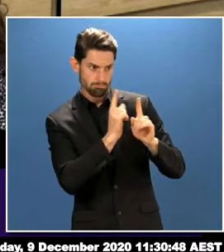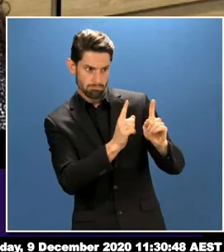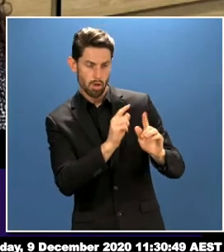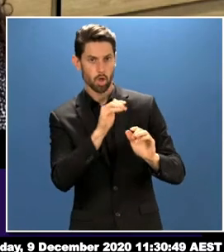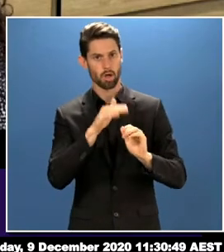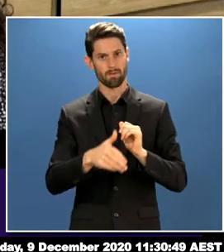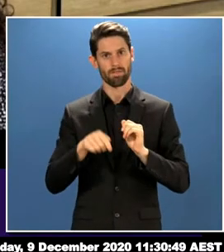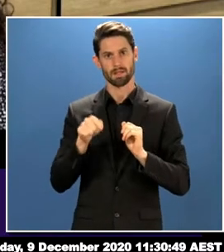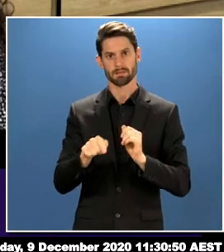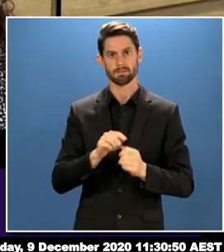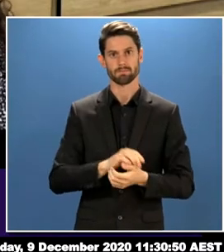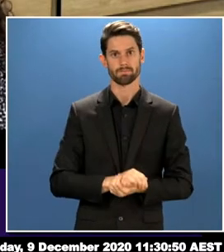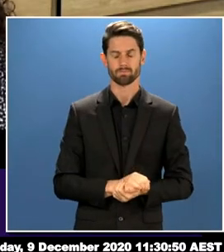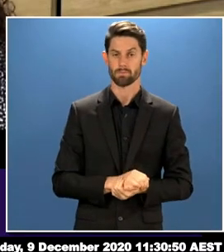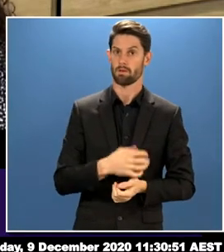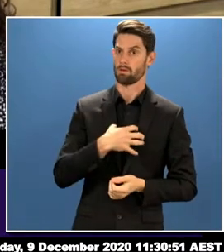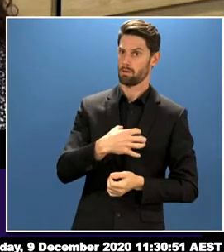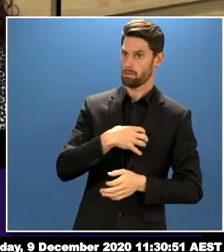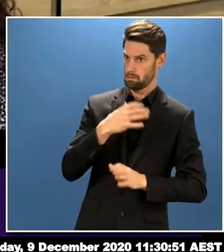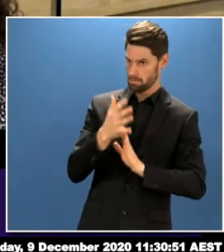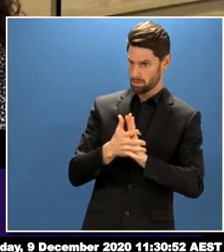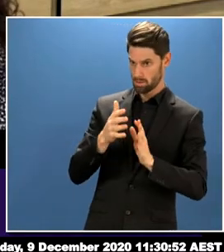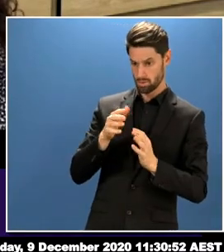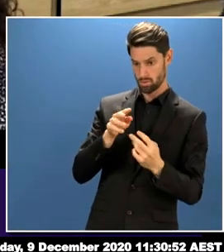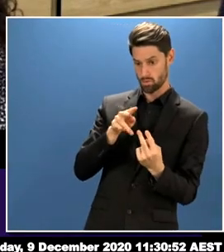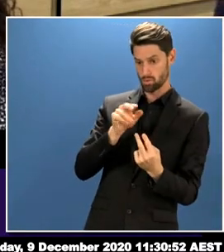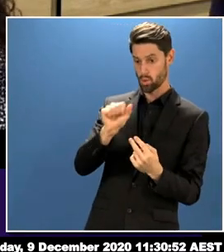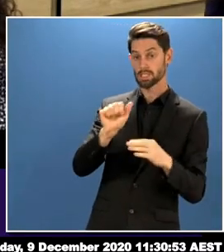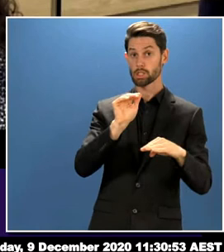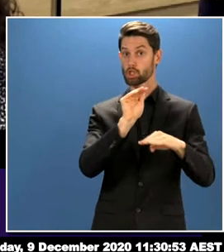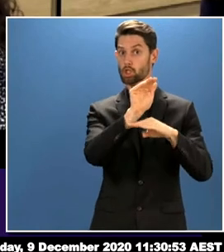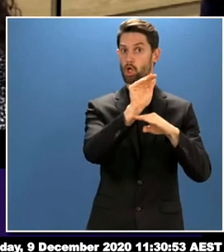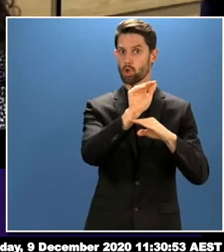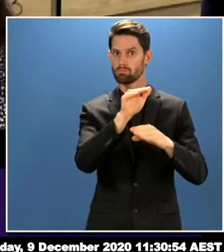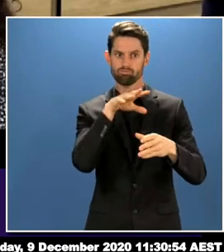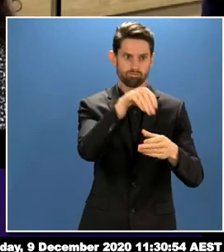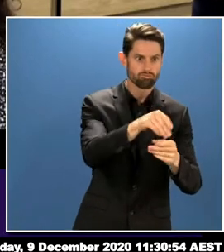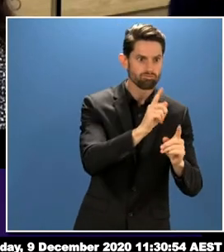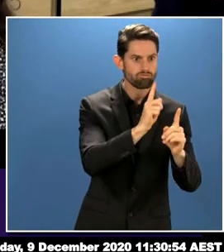So two of the aspects of your external engagement is in